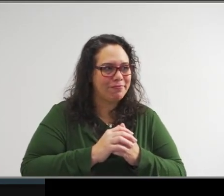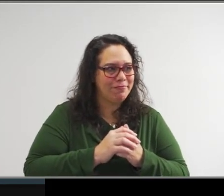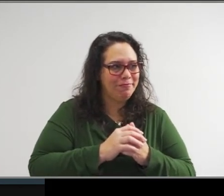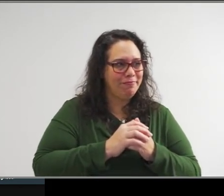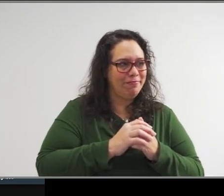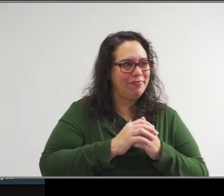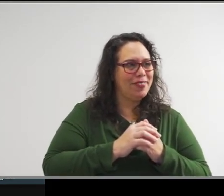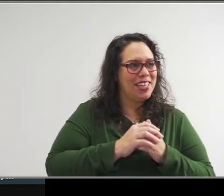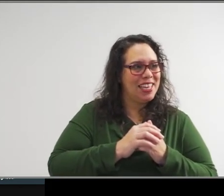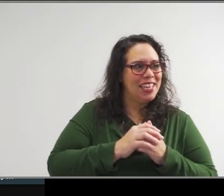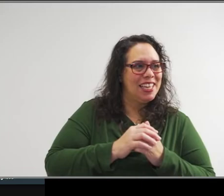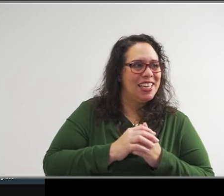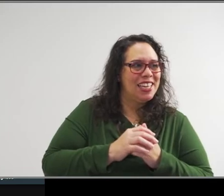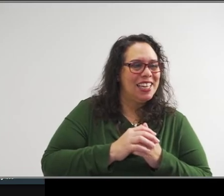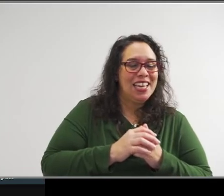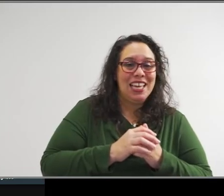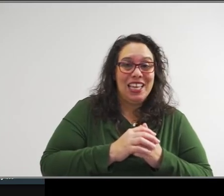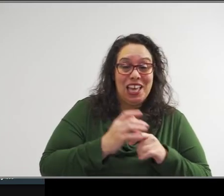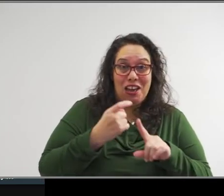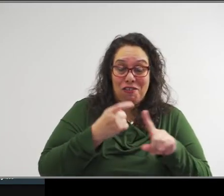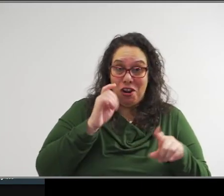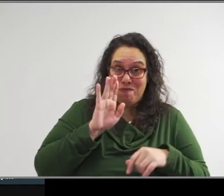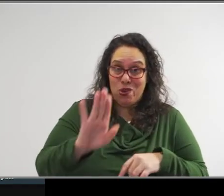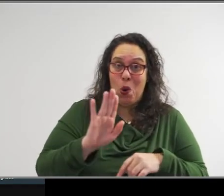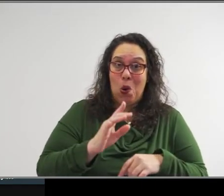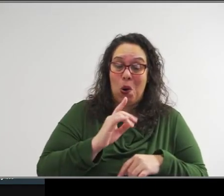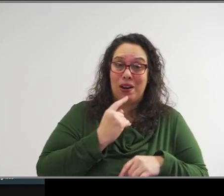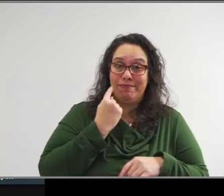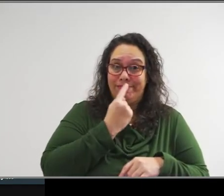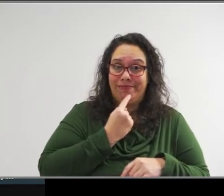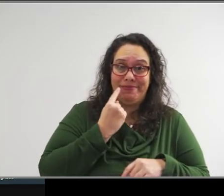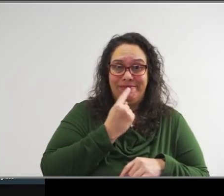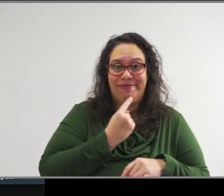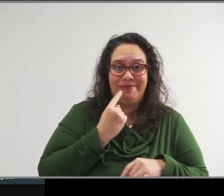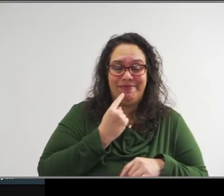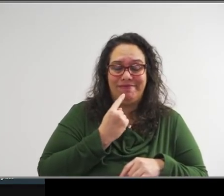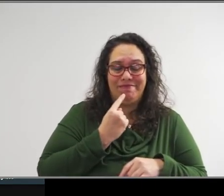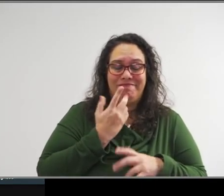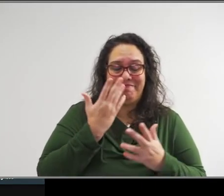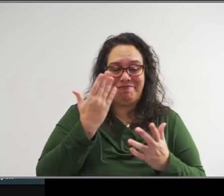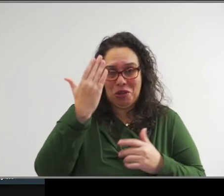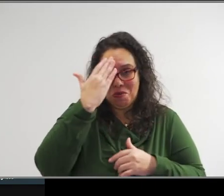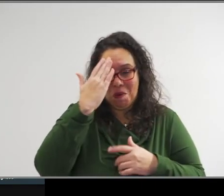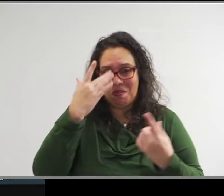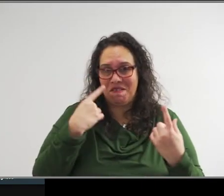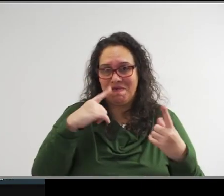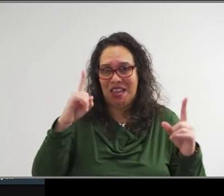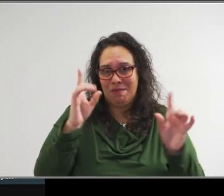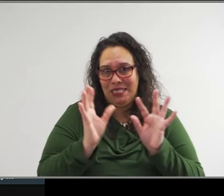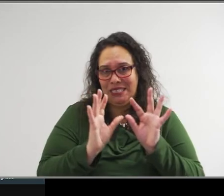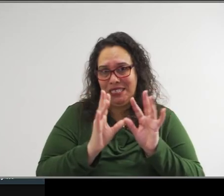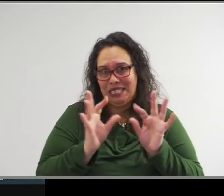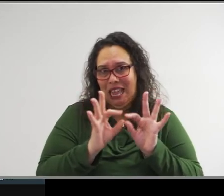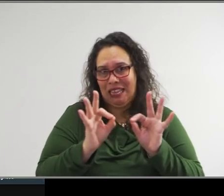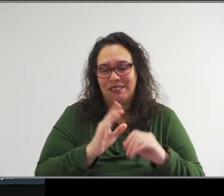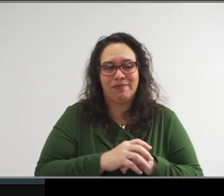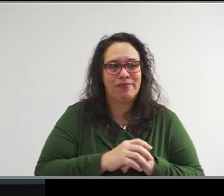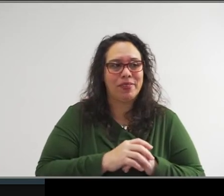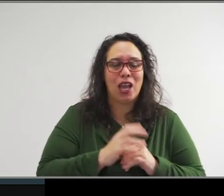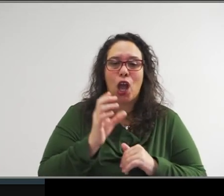Well from your lips as the saying goes, okay. How about Mr. Miller?